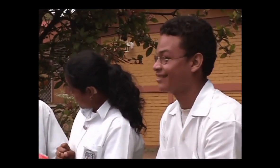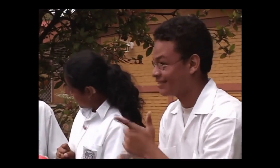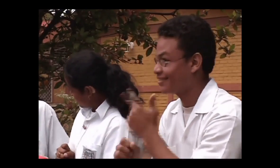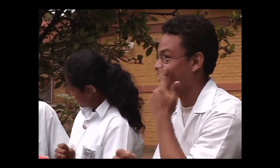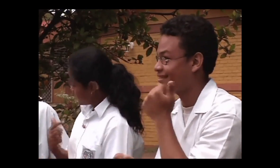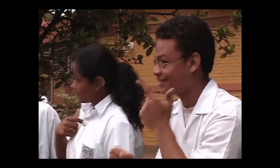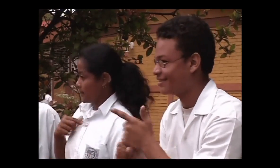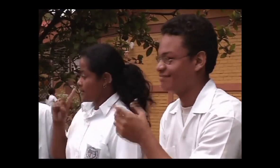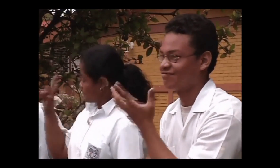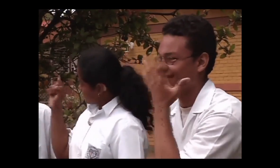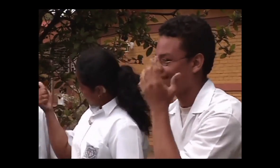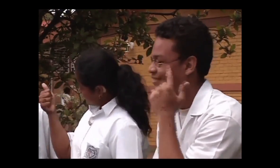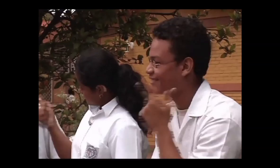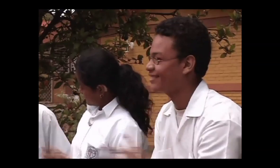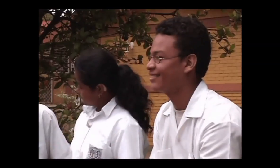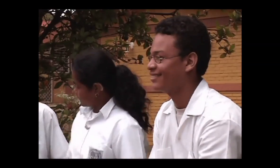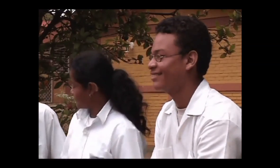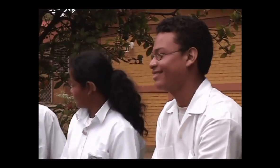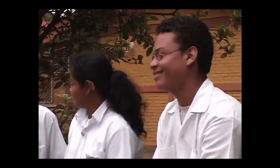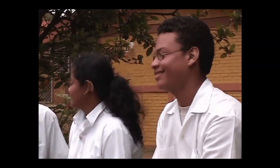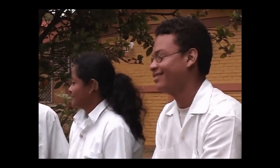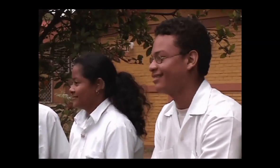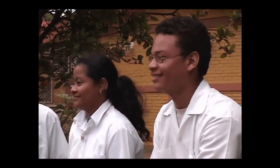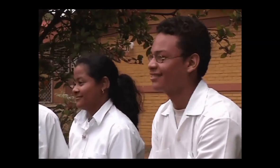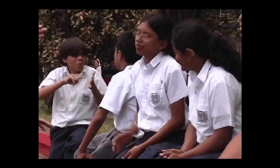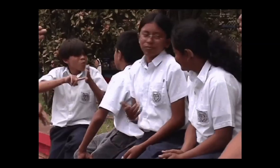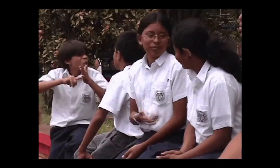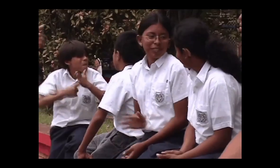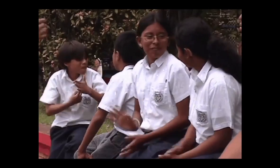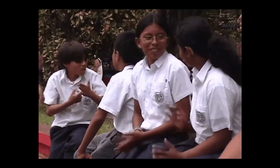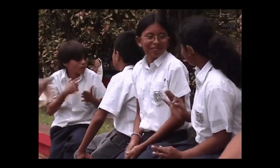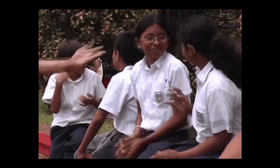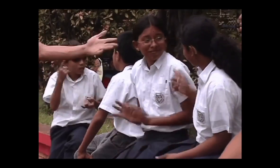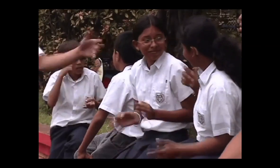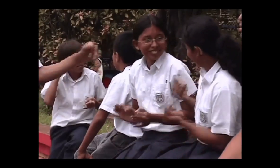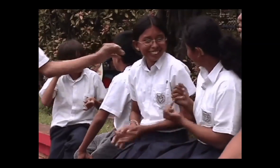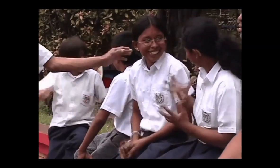You can see that it's fast, it's fluent, they can talk about the non here and now.